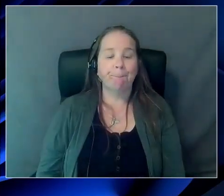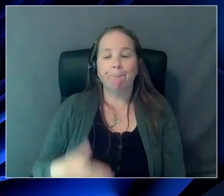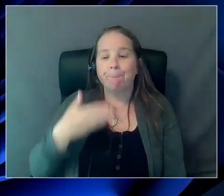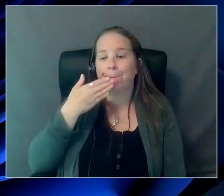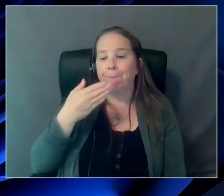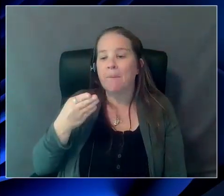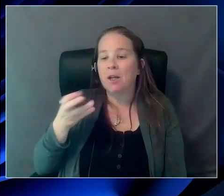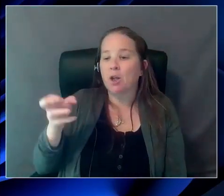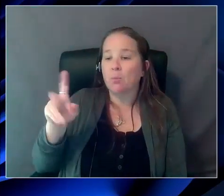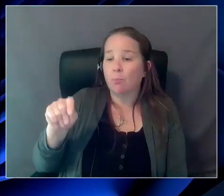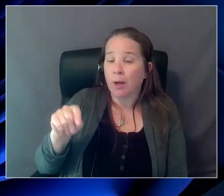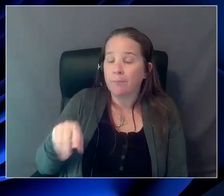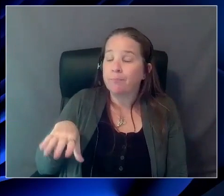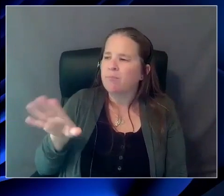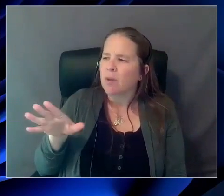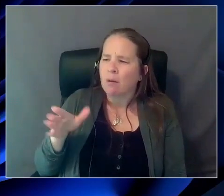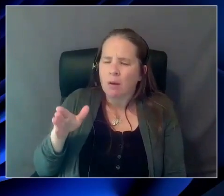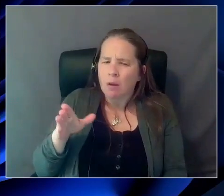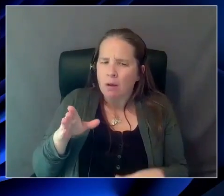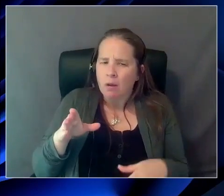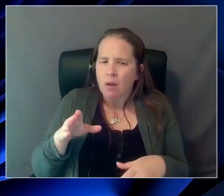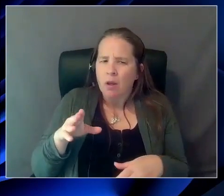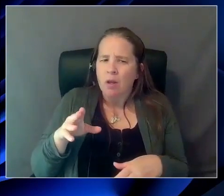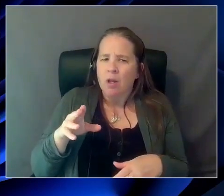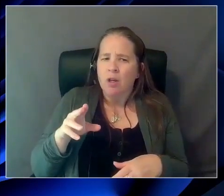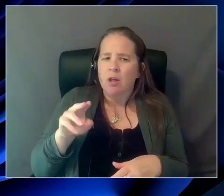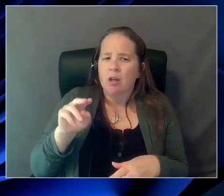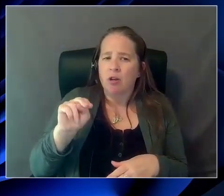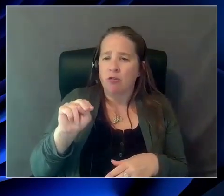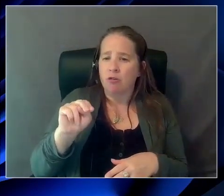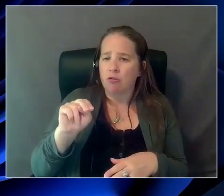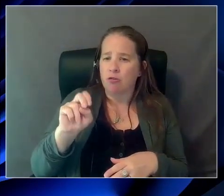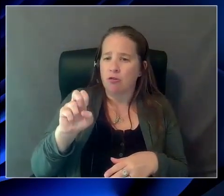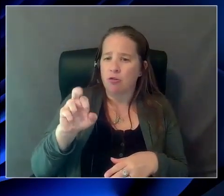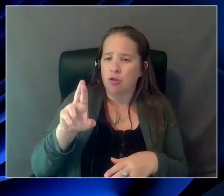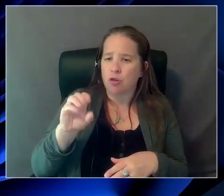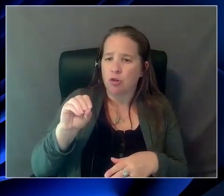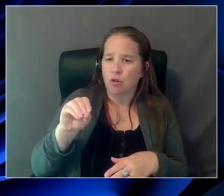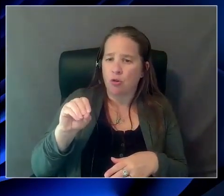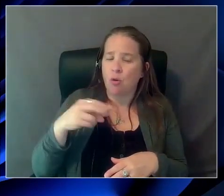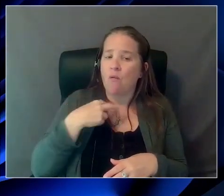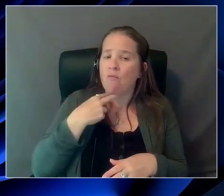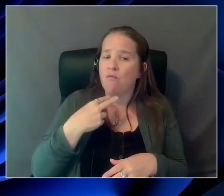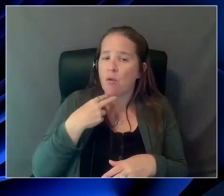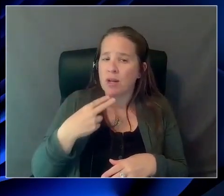Are there plans to make the neural voices that are used in the read